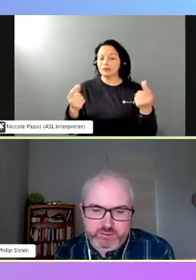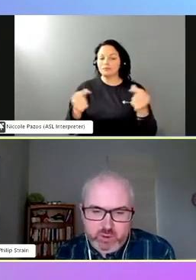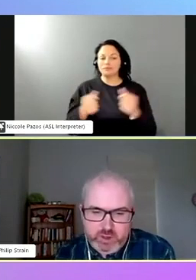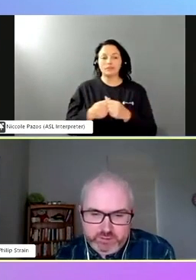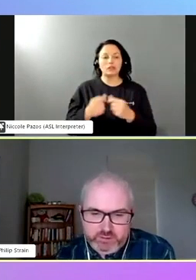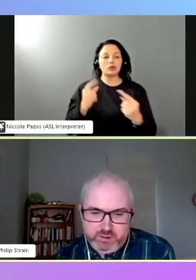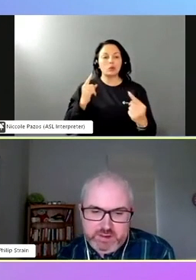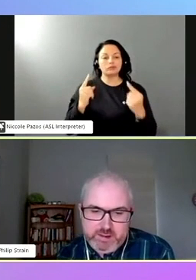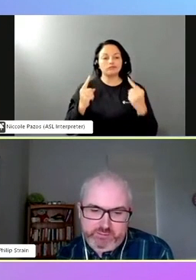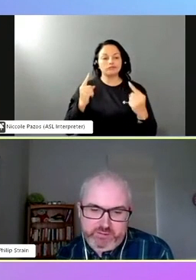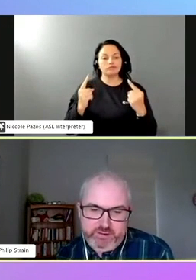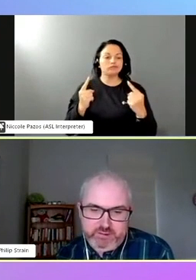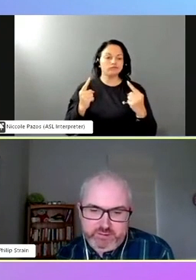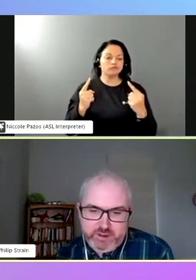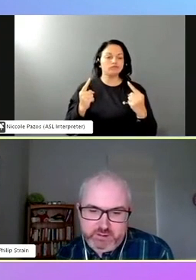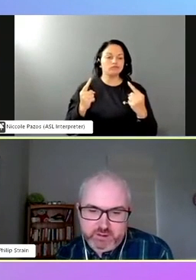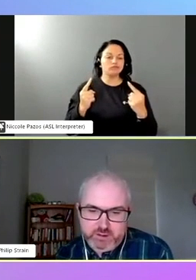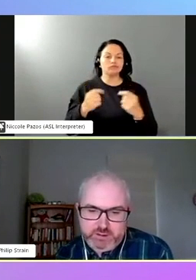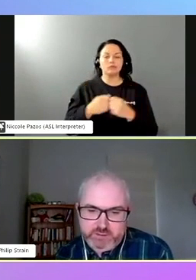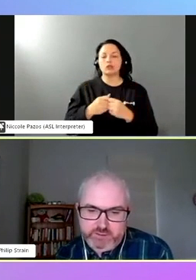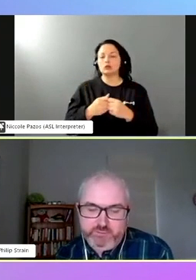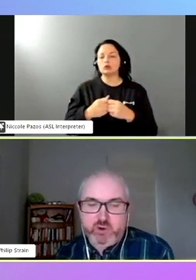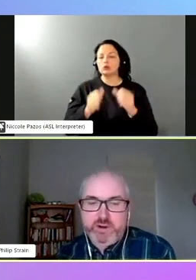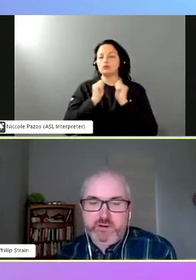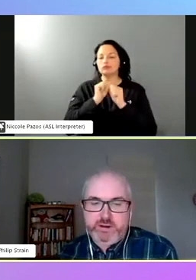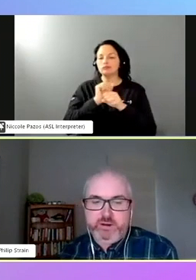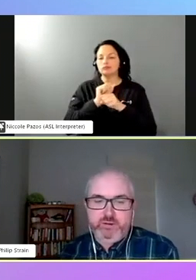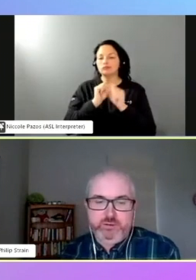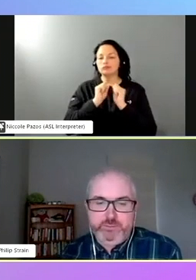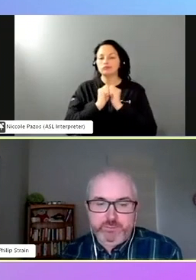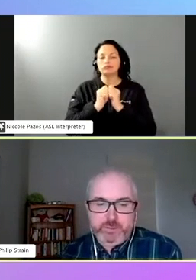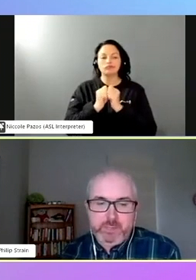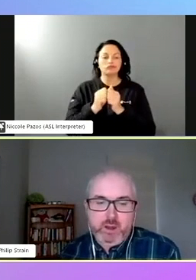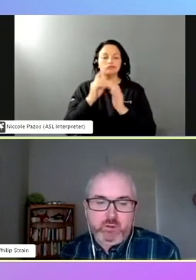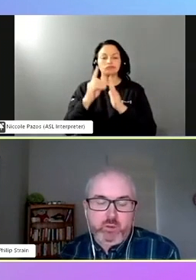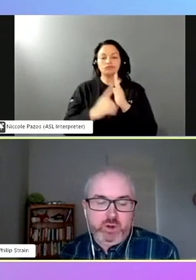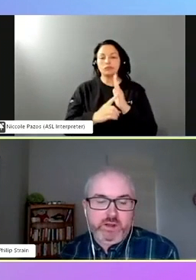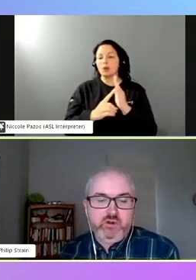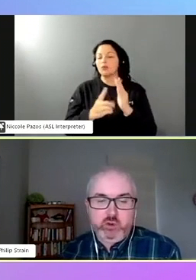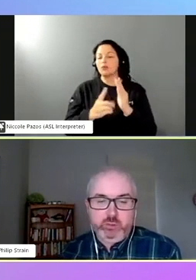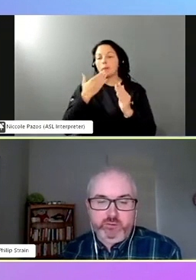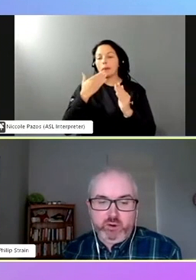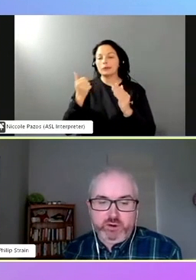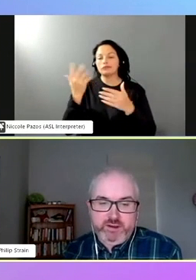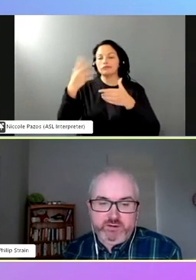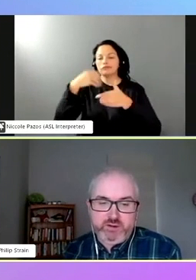are used to, mainly the length of the shortest spot from the object, from one object to the other,